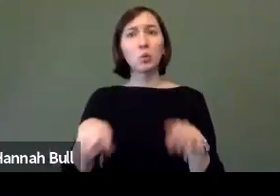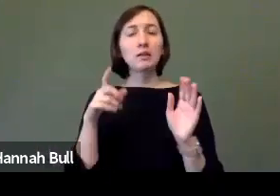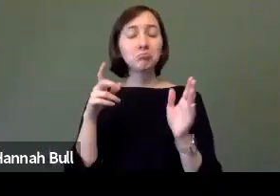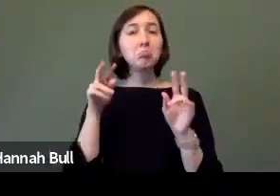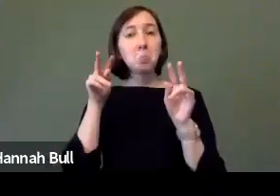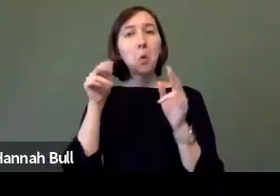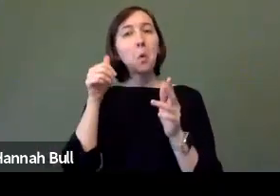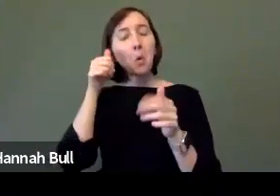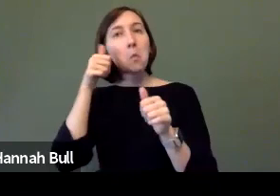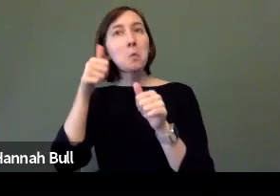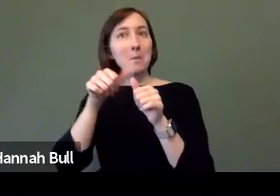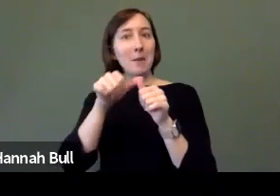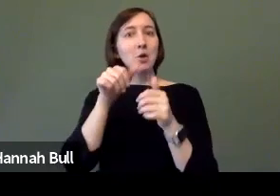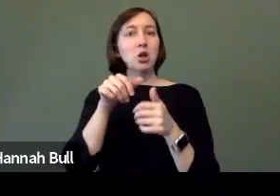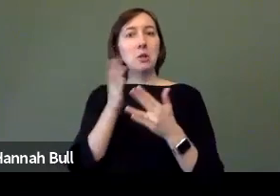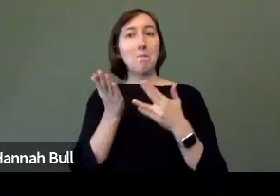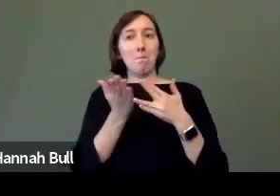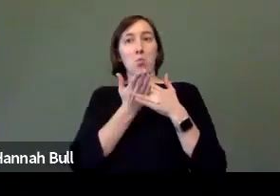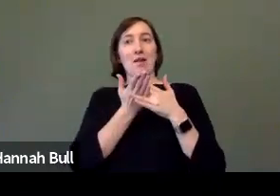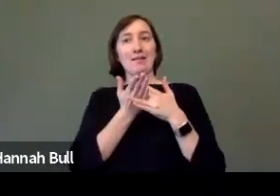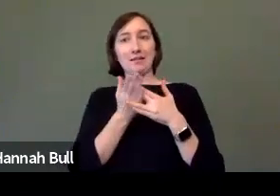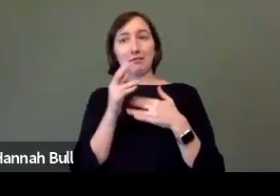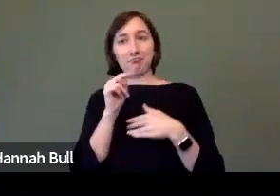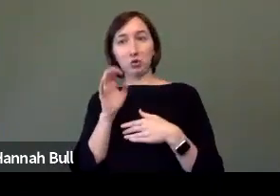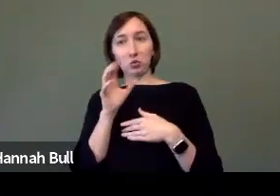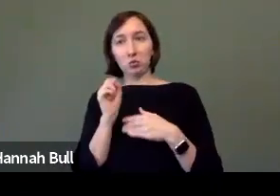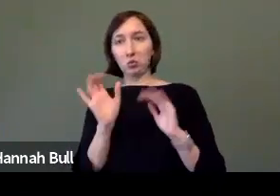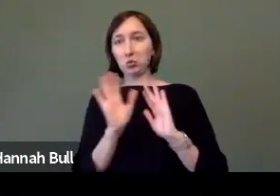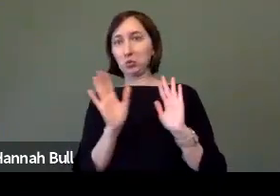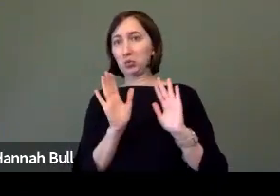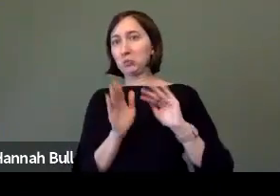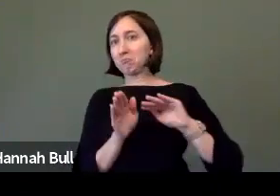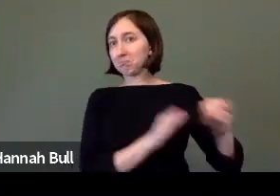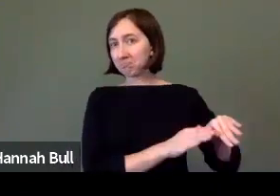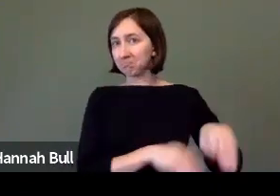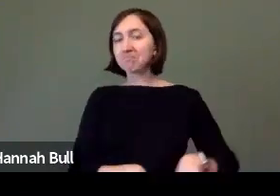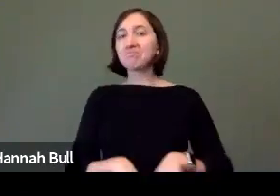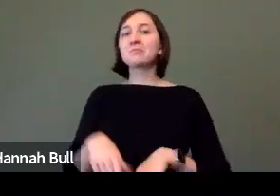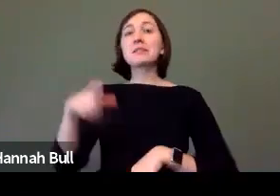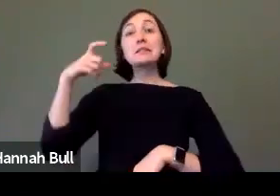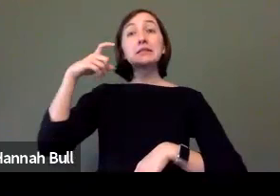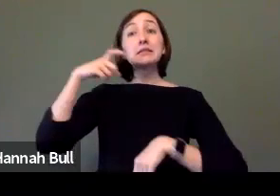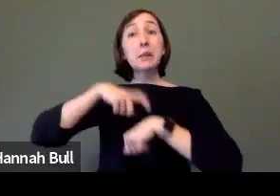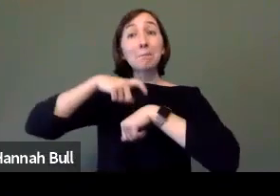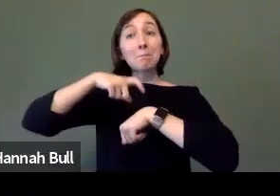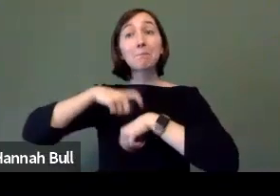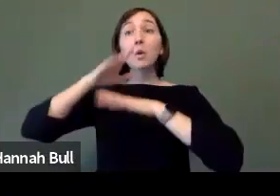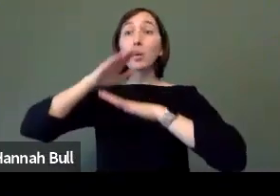Take breaks from the news. Make time to unwind. Set goals and priorities. Take care of your body. Connect with others.